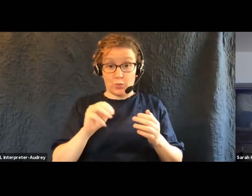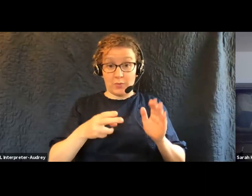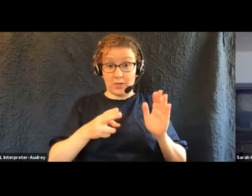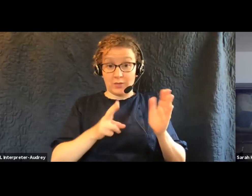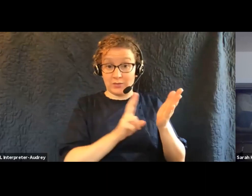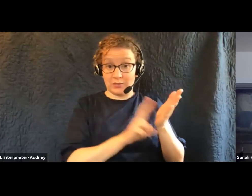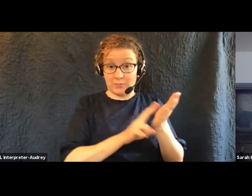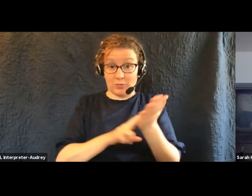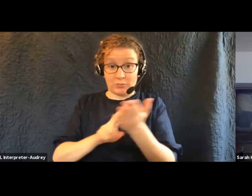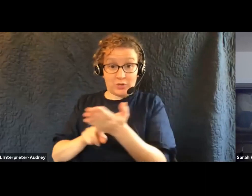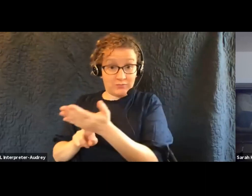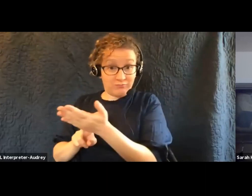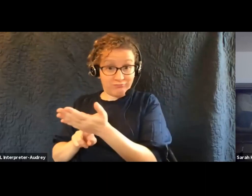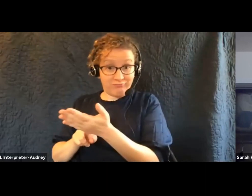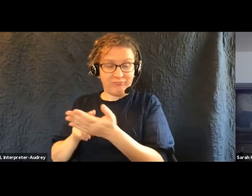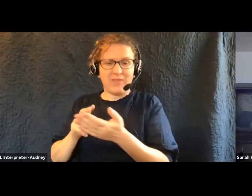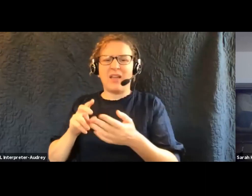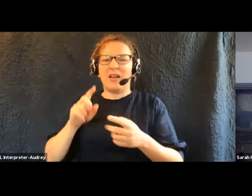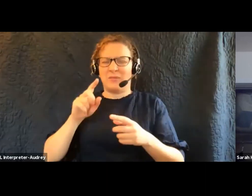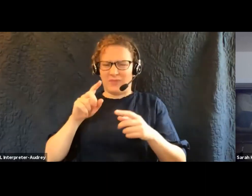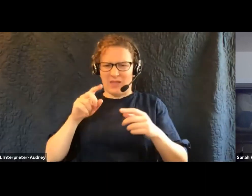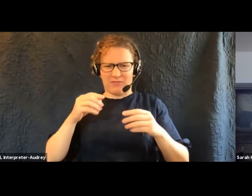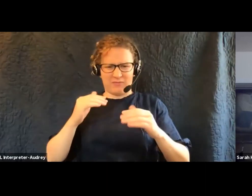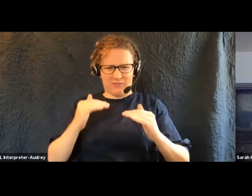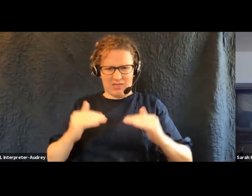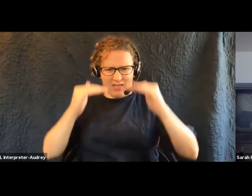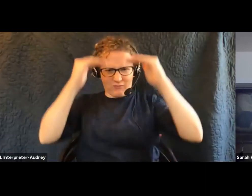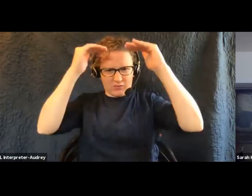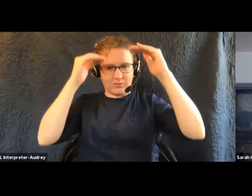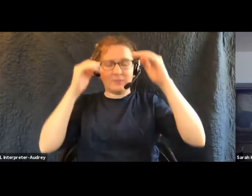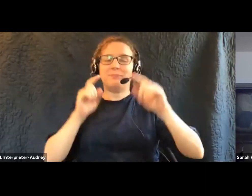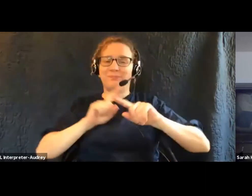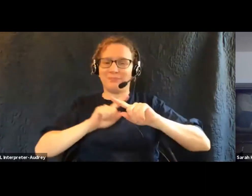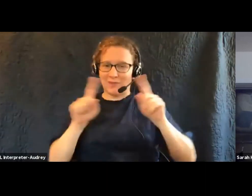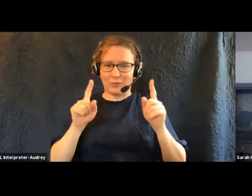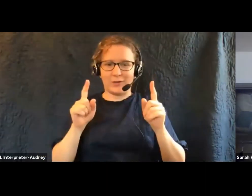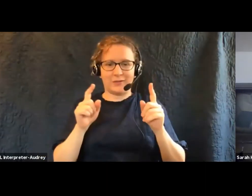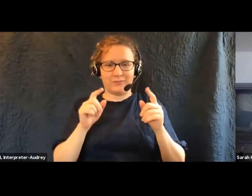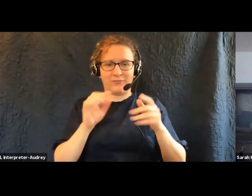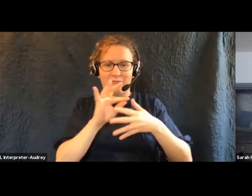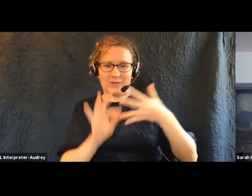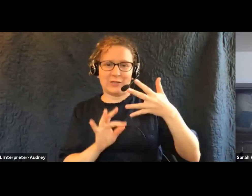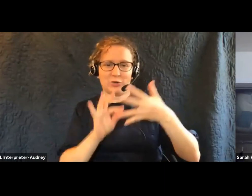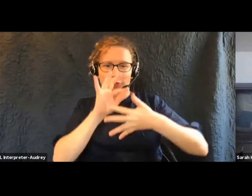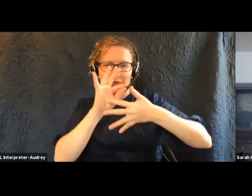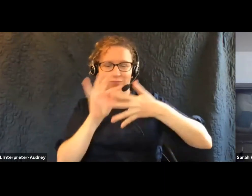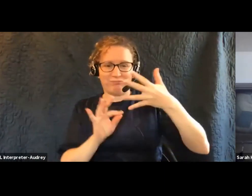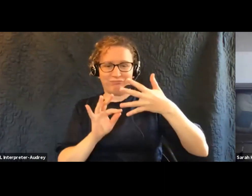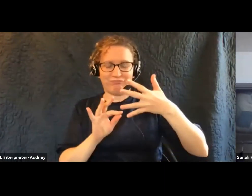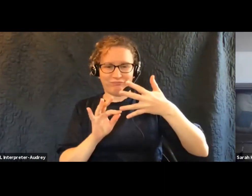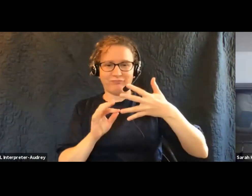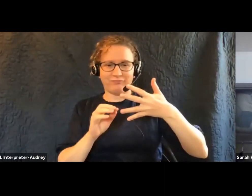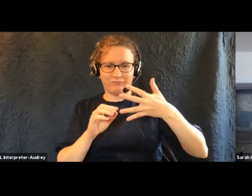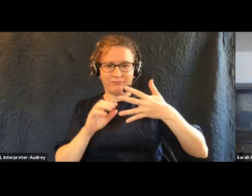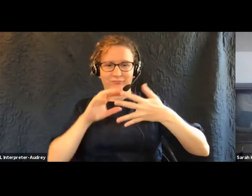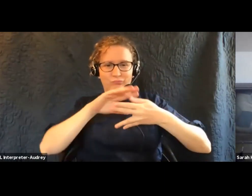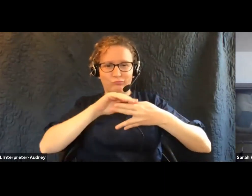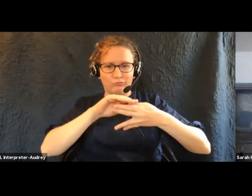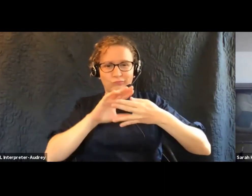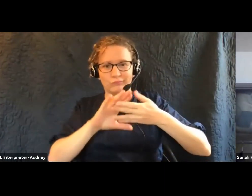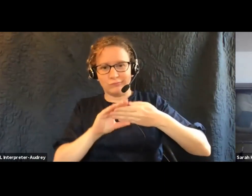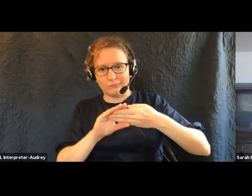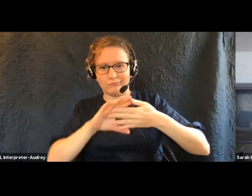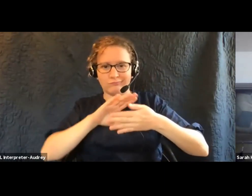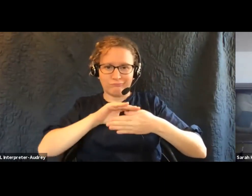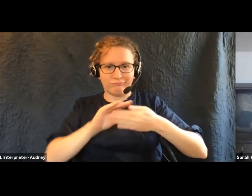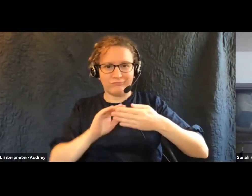afford you a lot of different types of features so one thing that I would just suggest, we